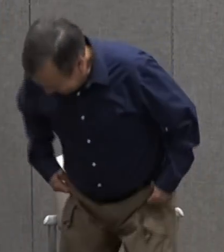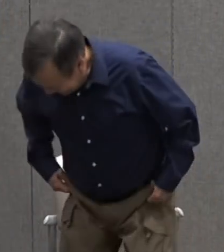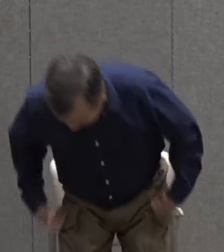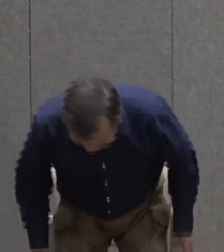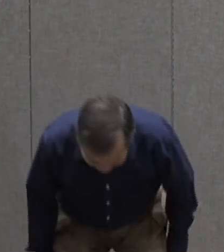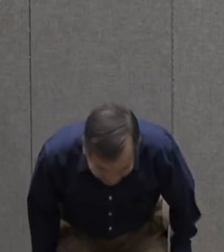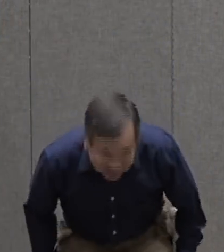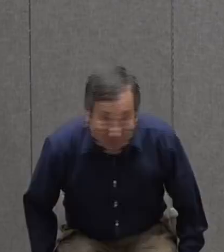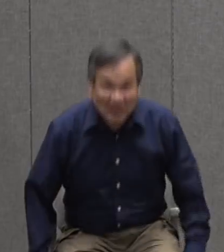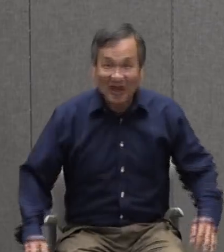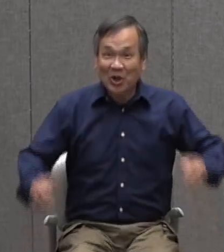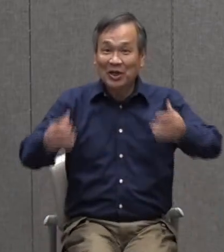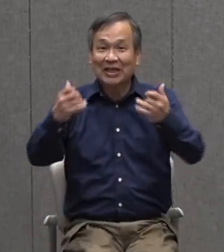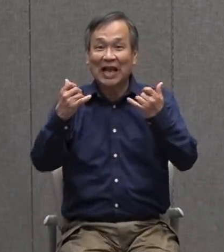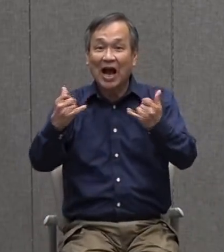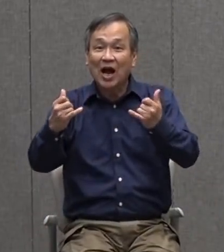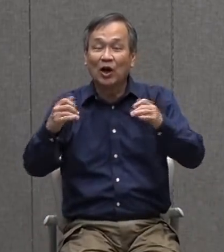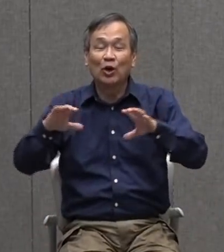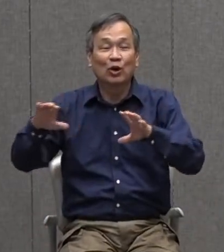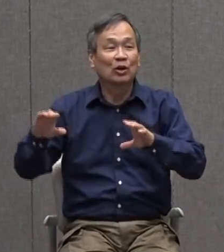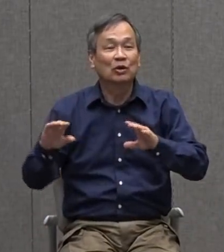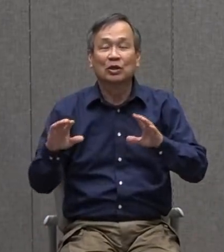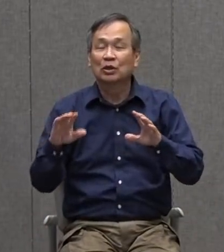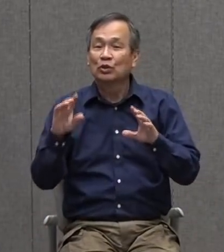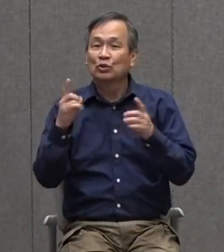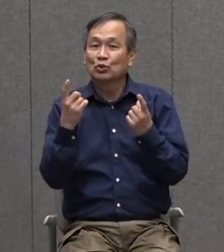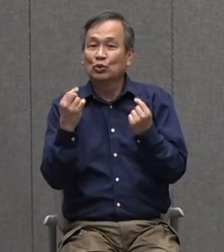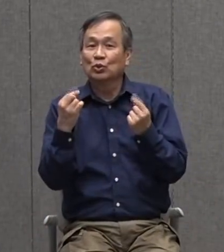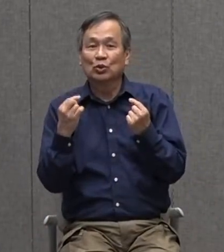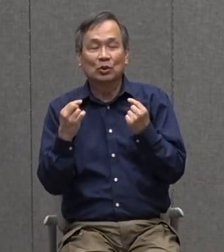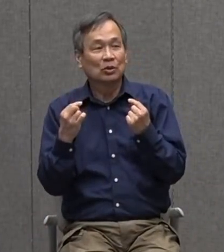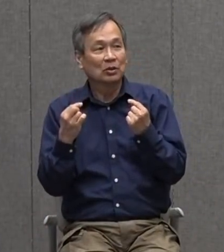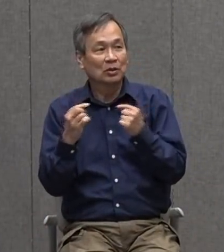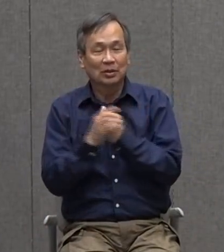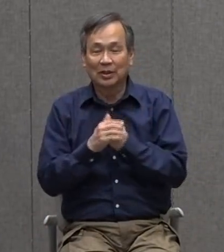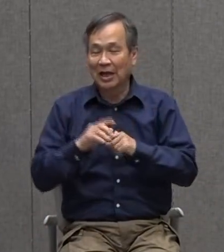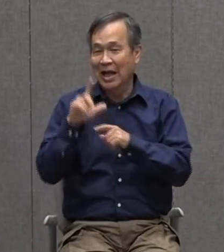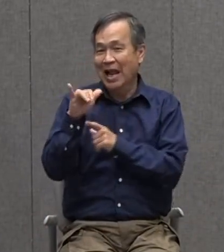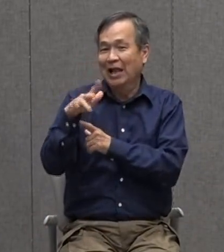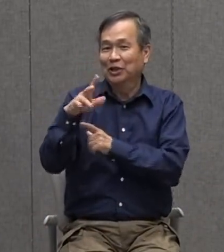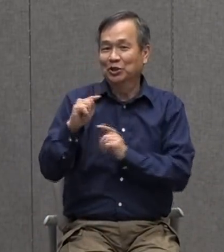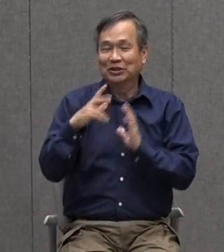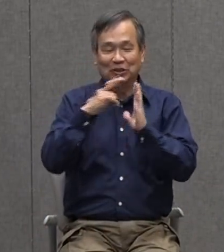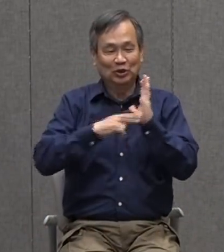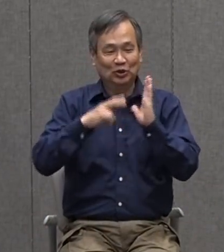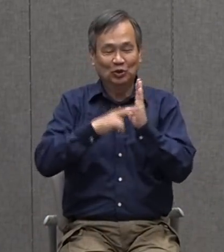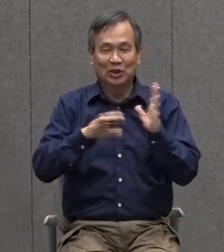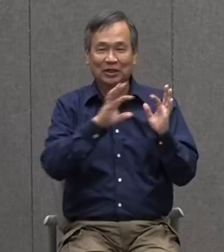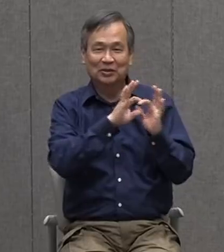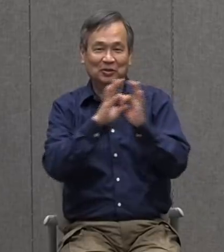So we're gonna move on to our literacy piece of our math today.